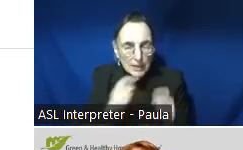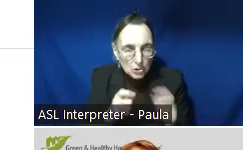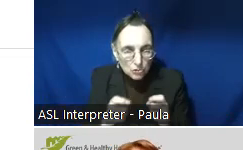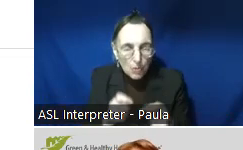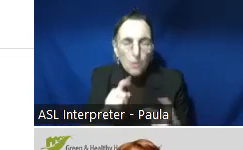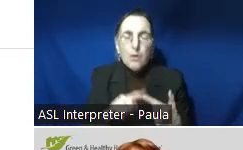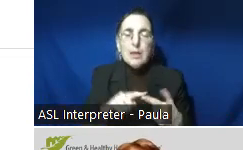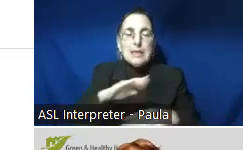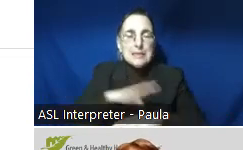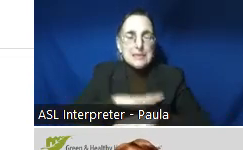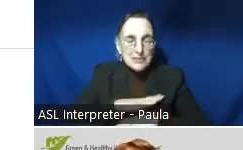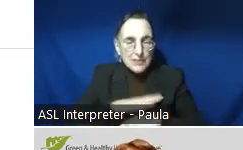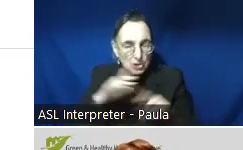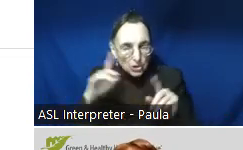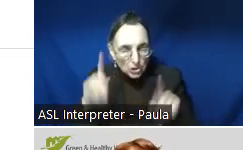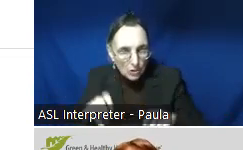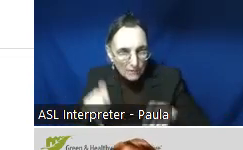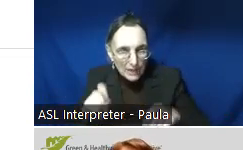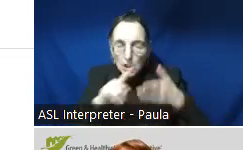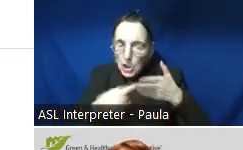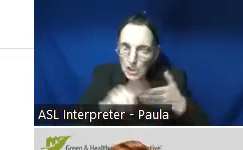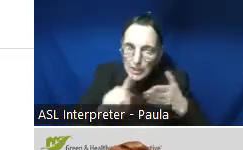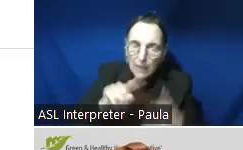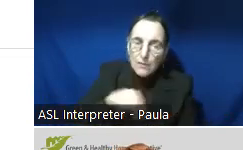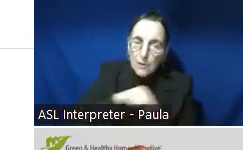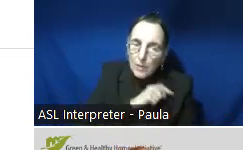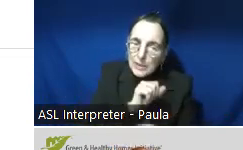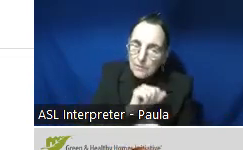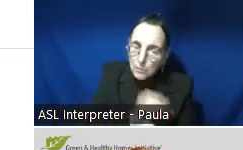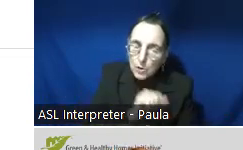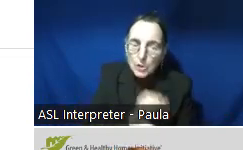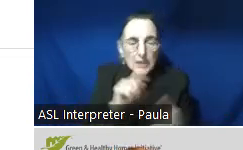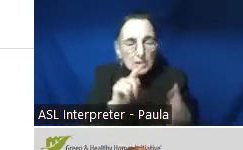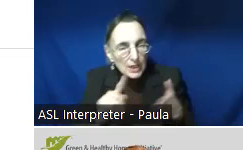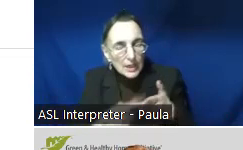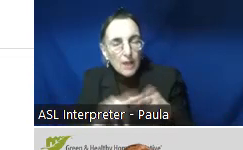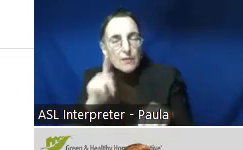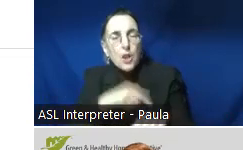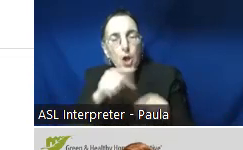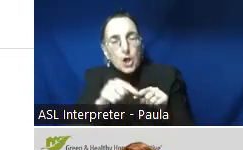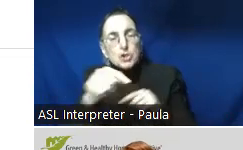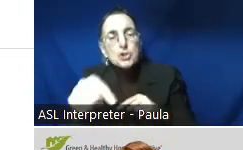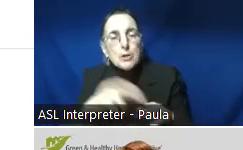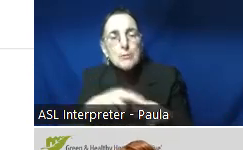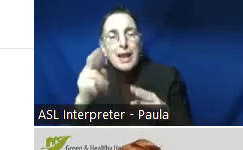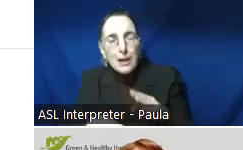checking on the quality of work, and checking on the long-term outcomes at three and six months,